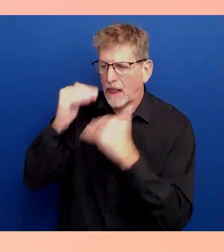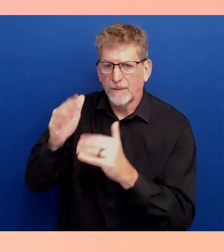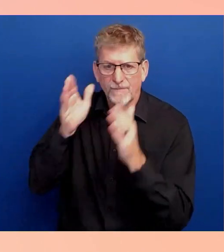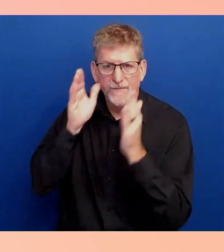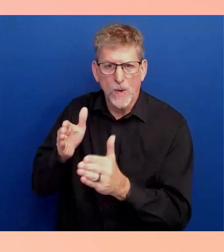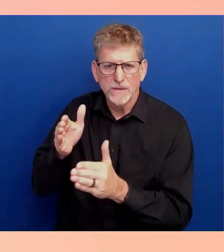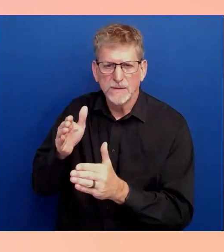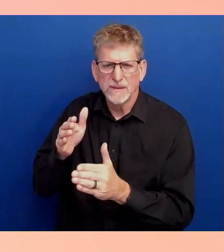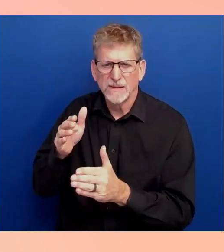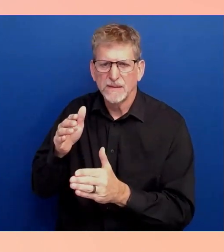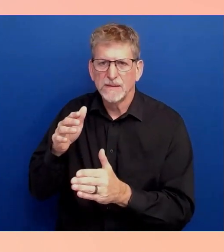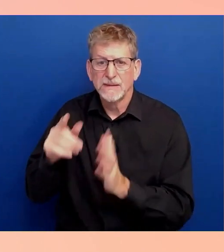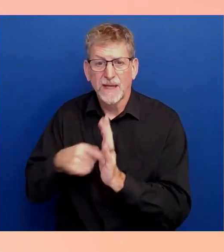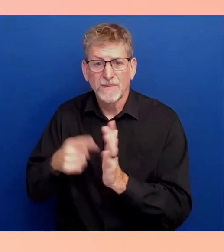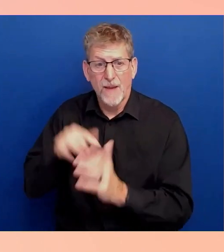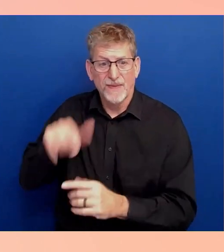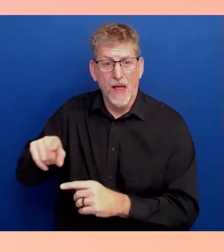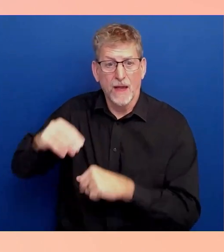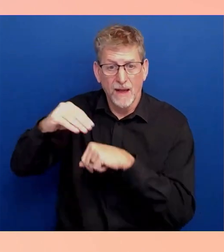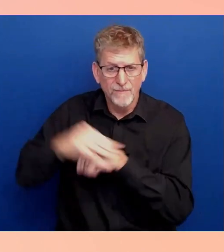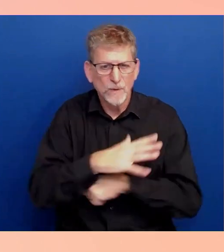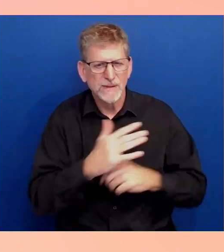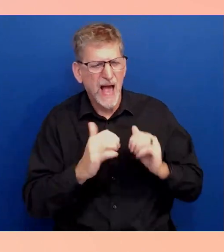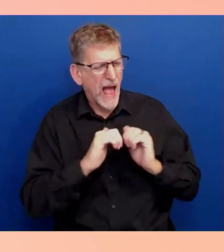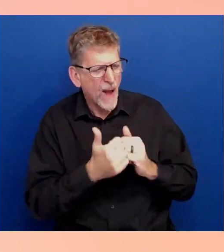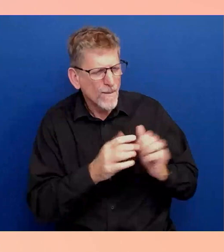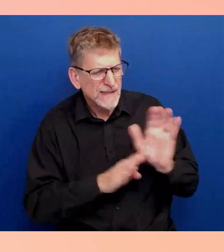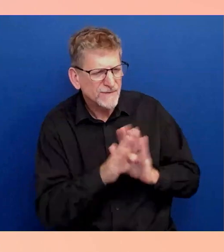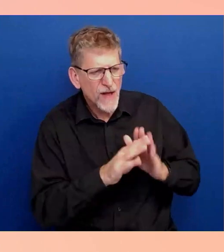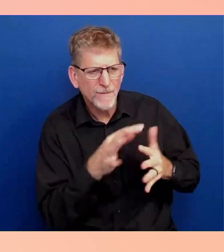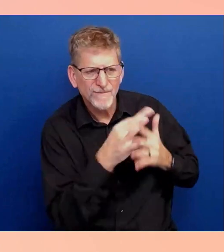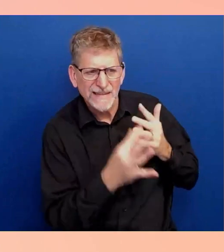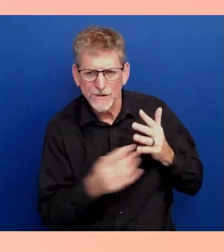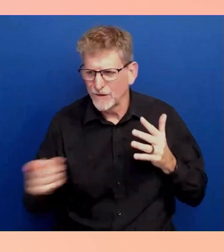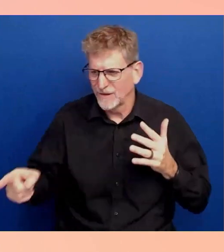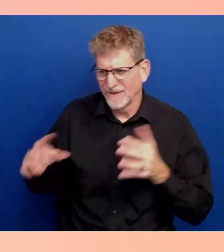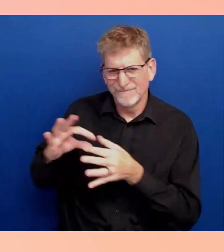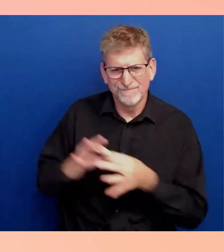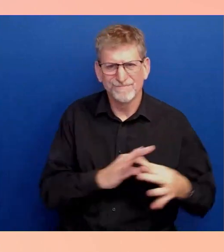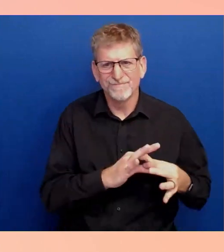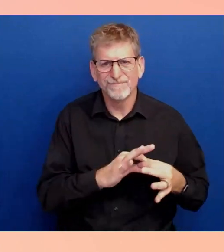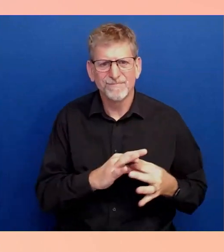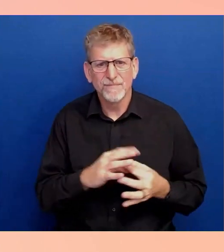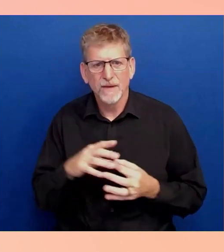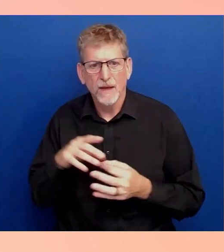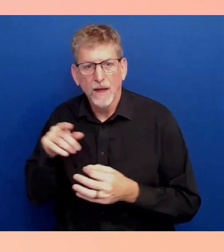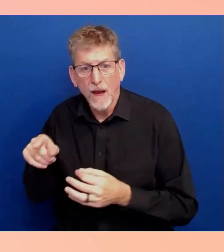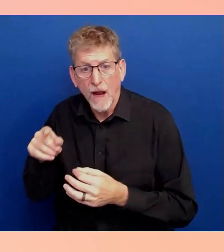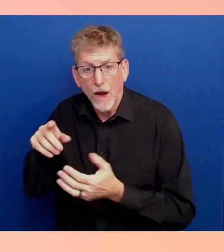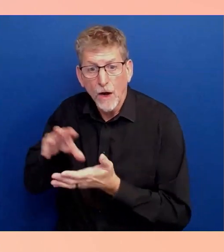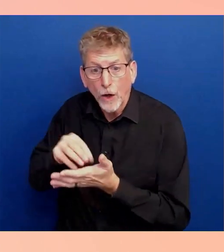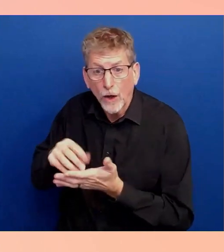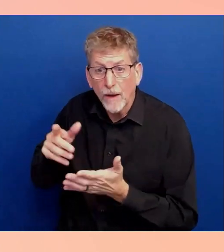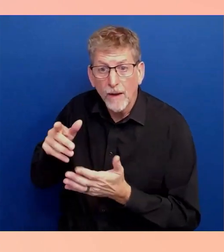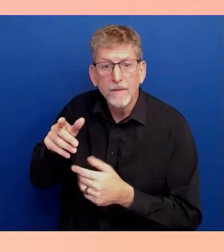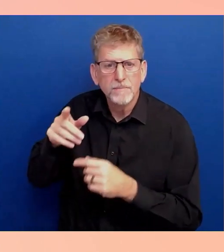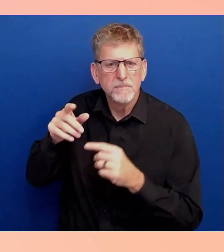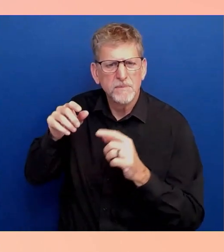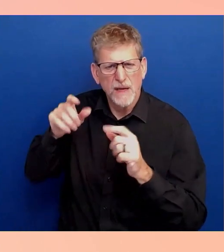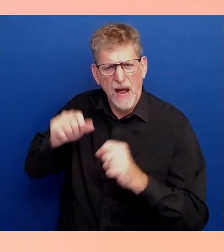These learnings don't have to stay isolated though. We can expand and share them more broadly across other products and needs.